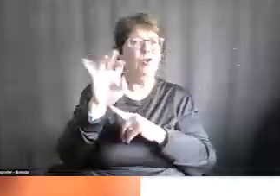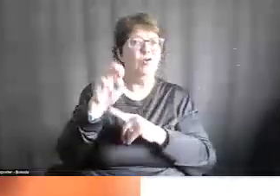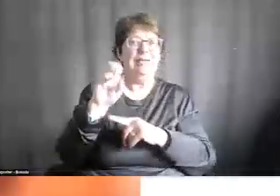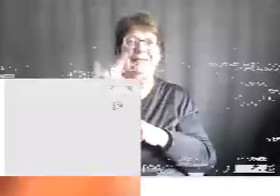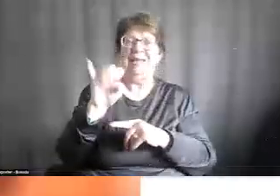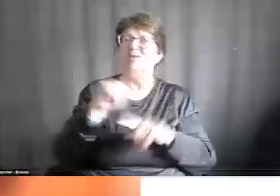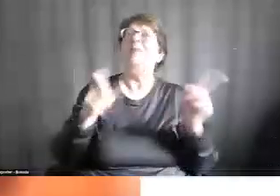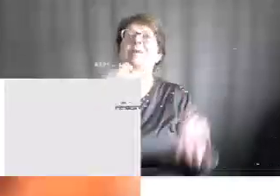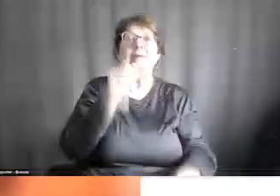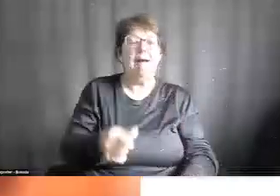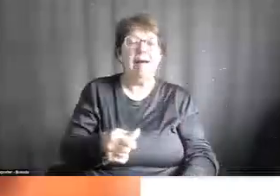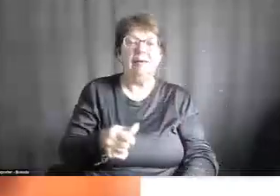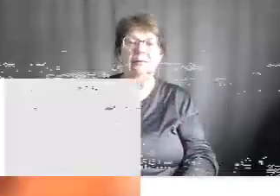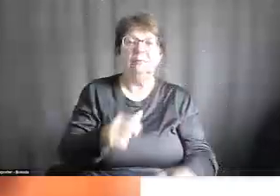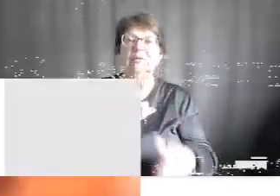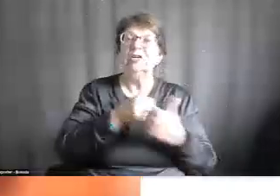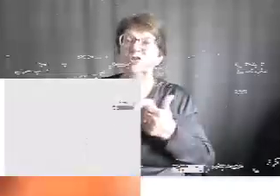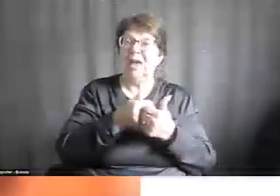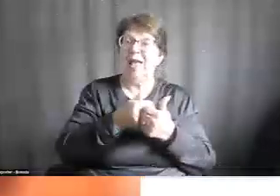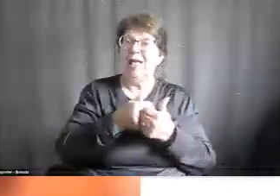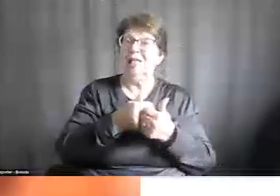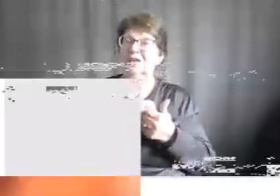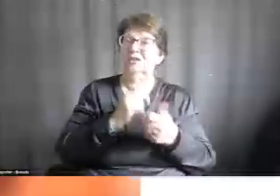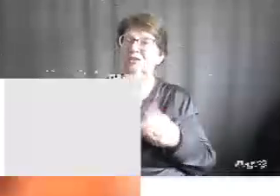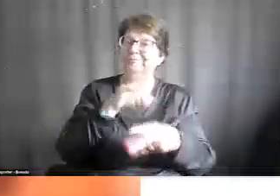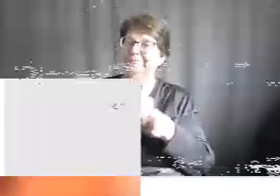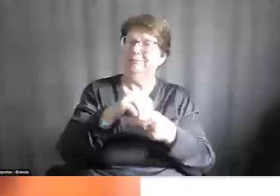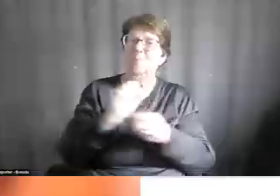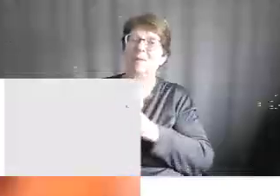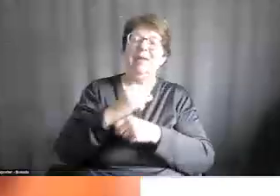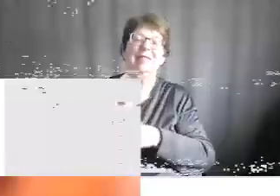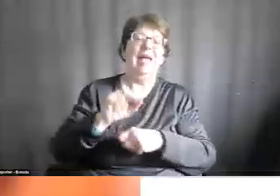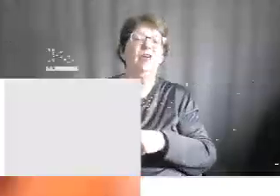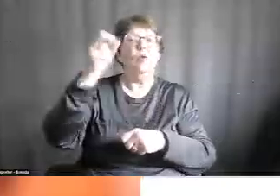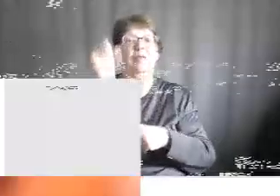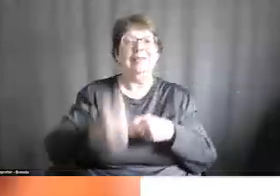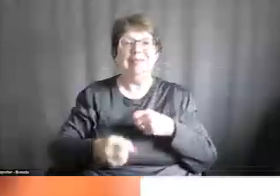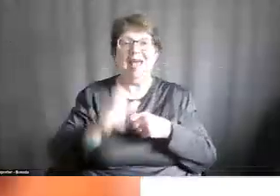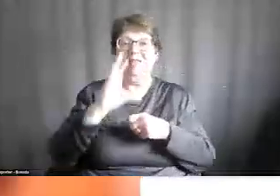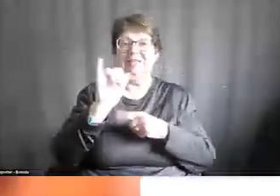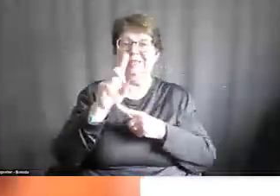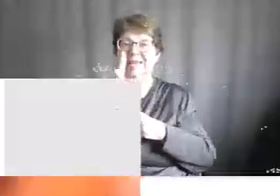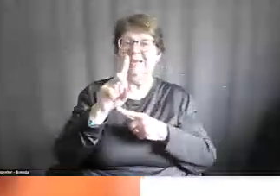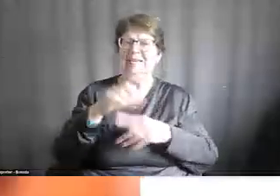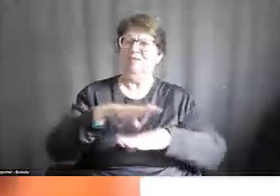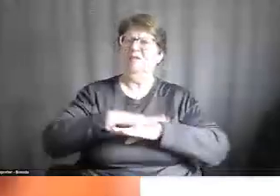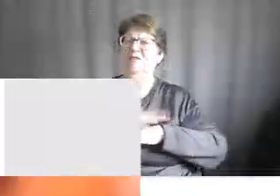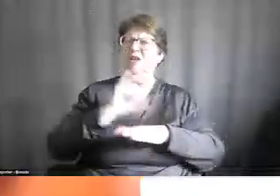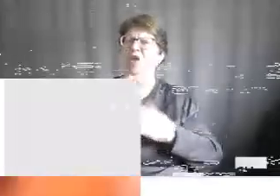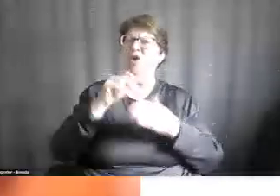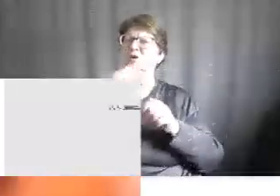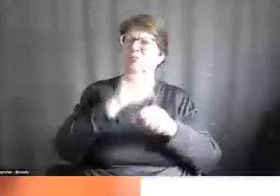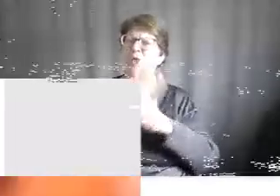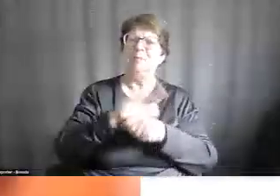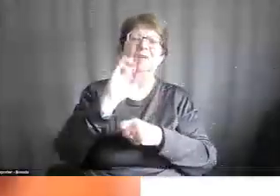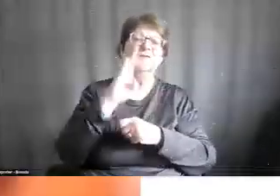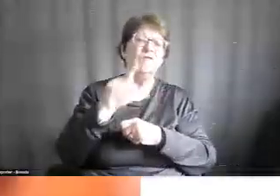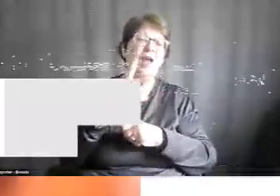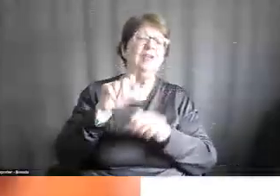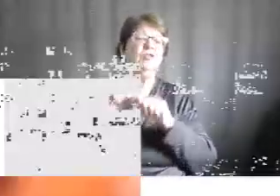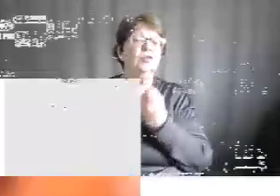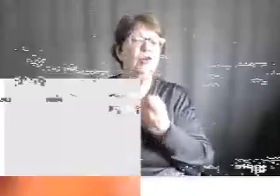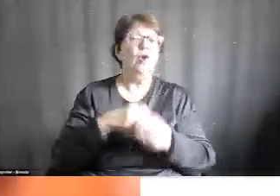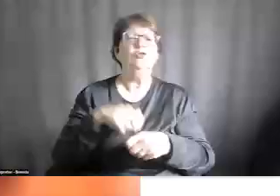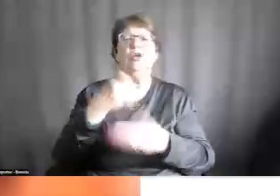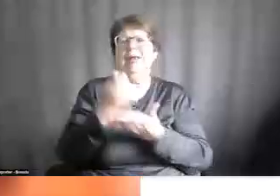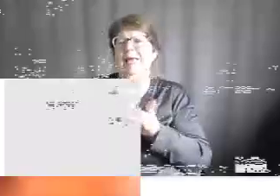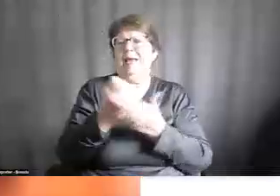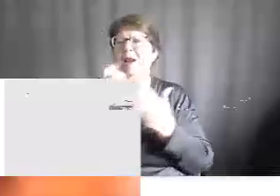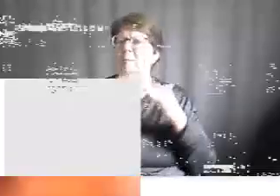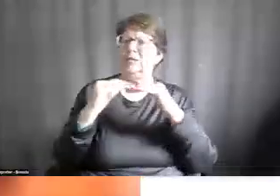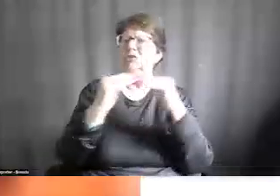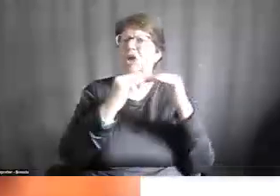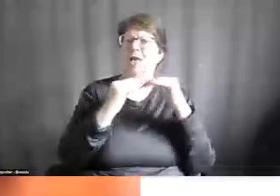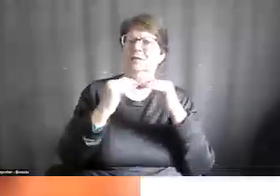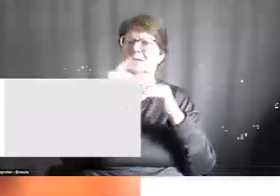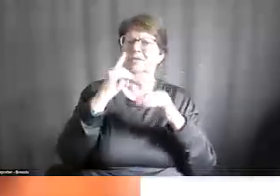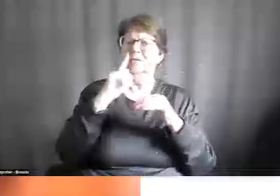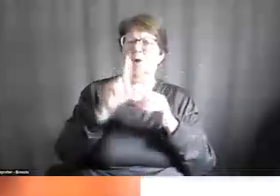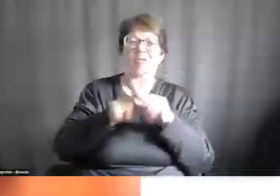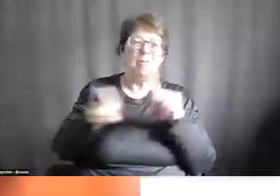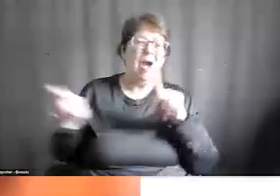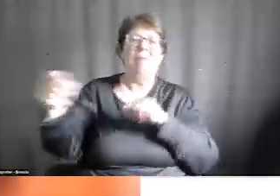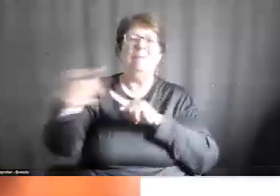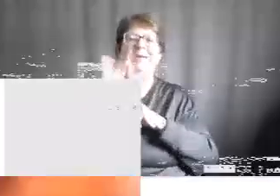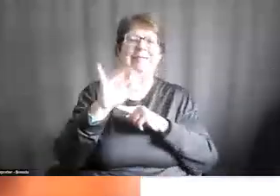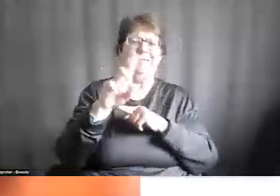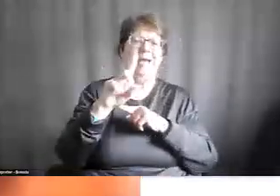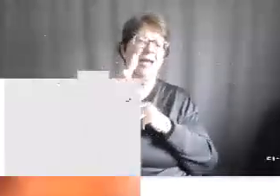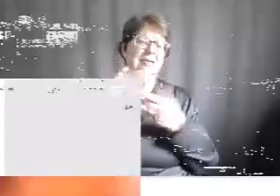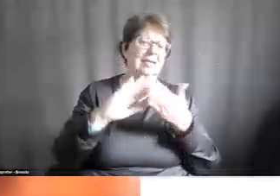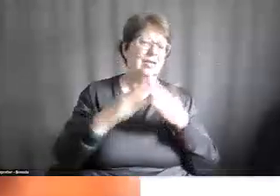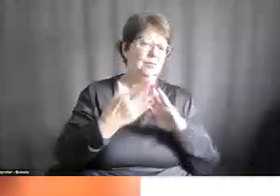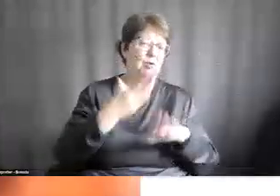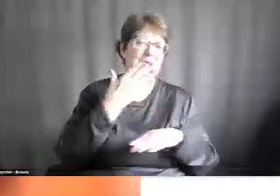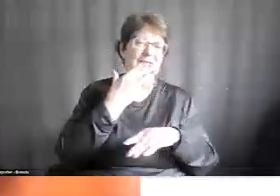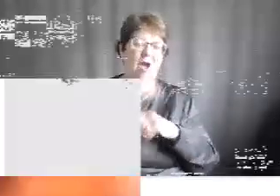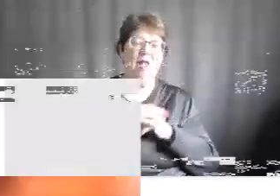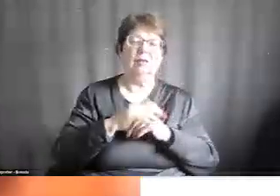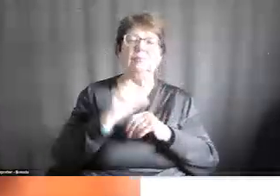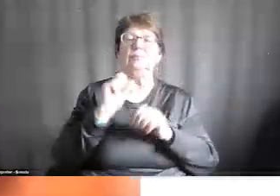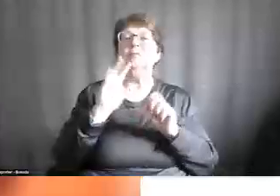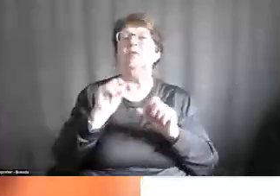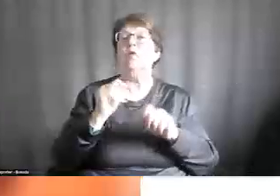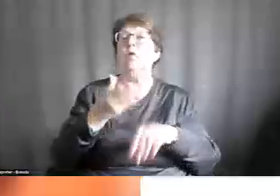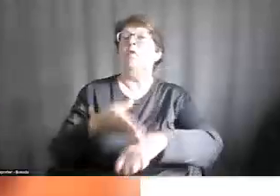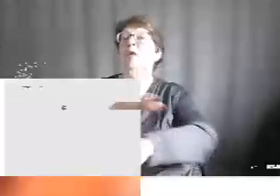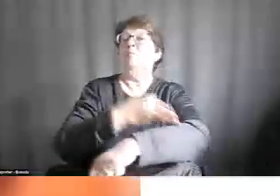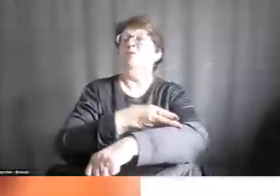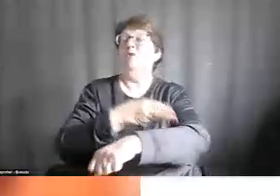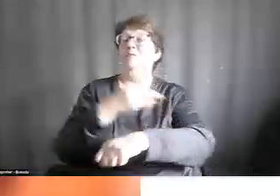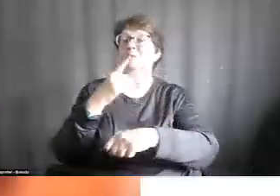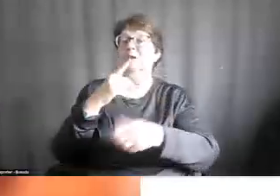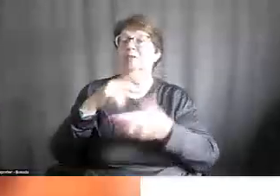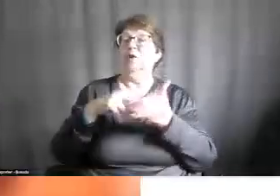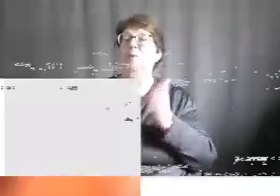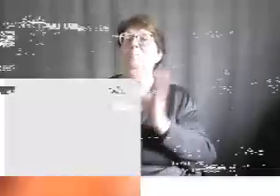Boardroom: Challenges exist in making North and South of CID fulfill promises of racial, social, and economic justice for the bypassed CID communities of color. So, here are improvements for meaningful community engagement.